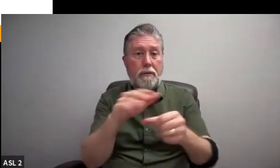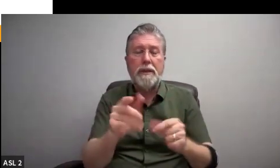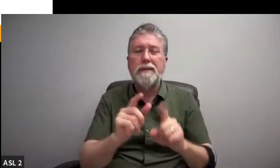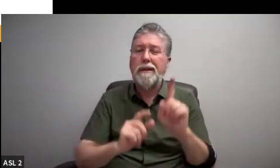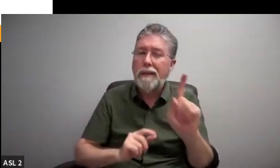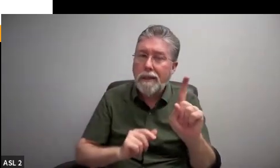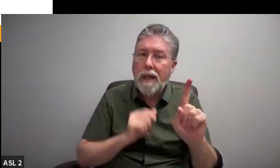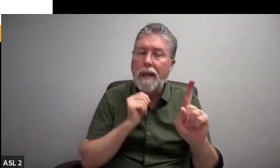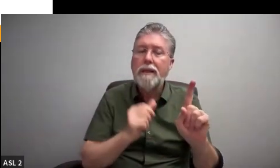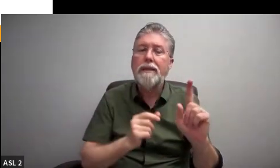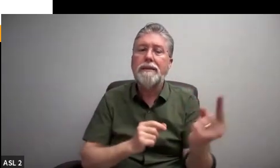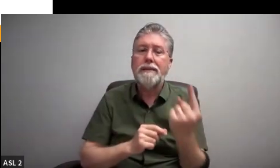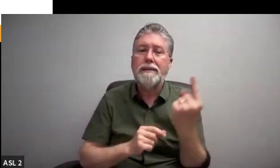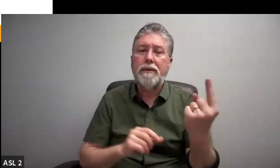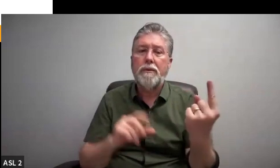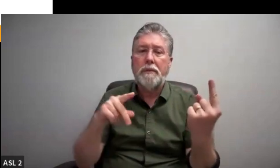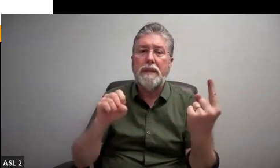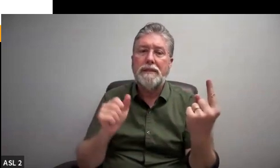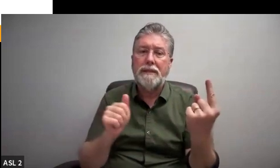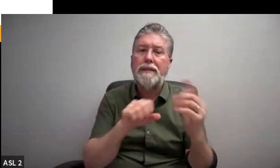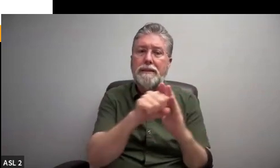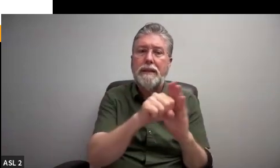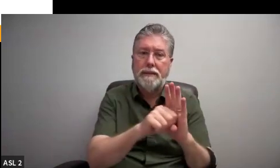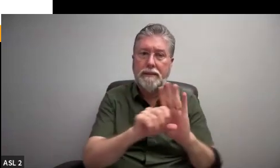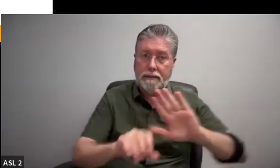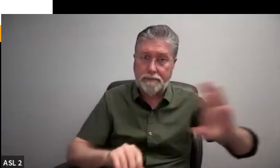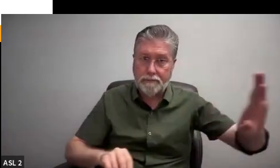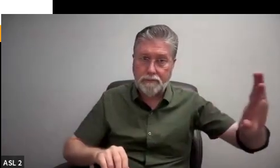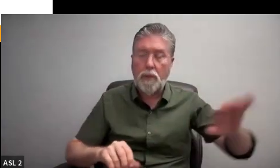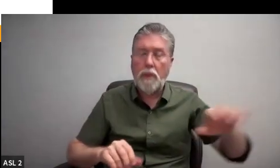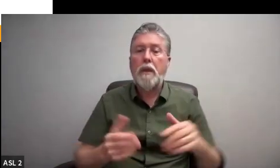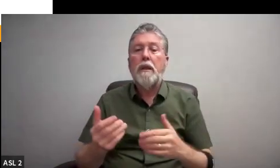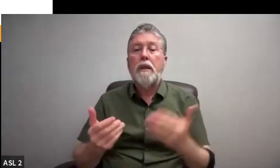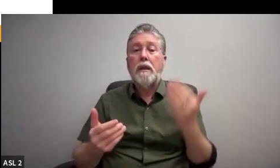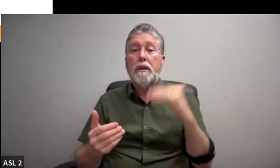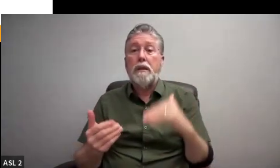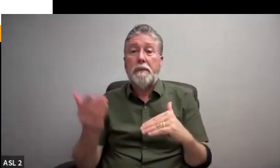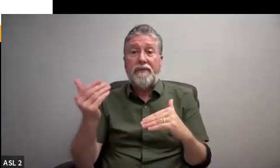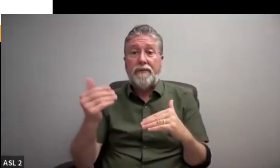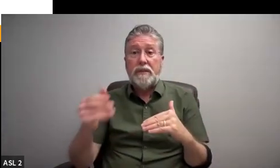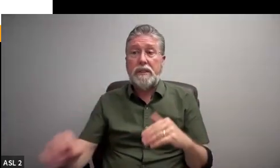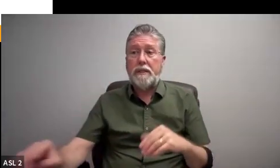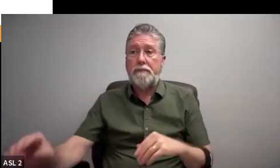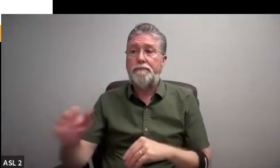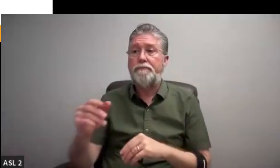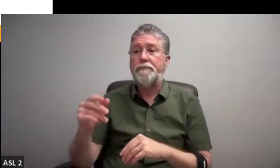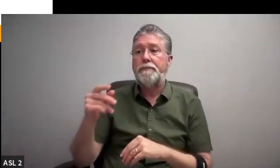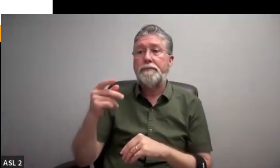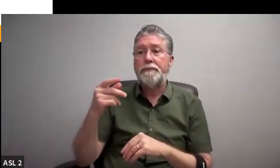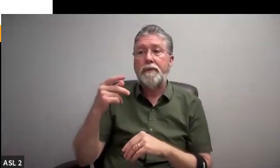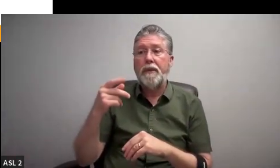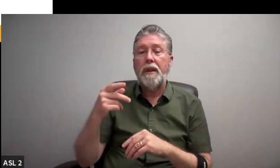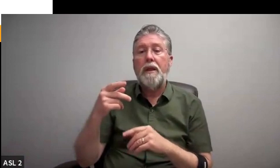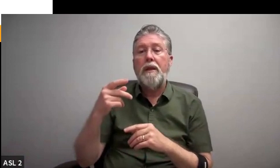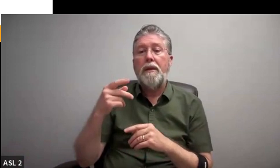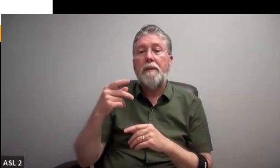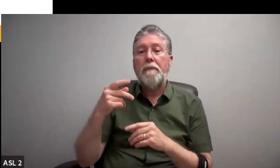states. Number 15 on the slide: public input and review. Older America Act final rule